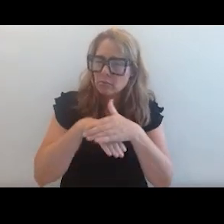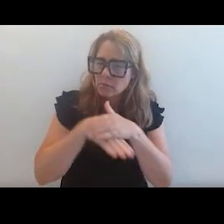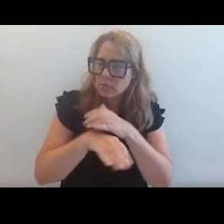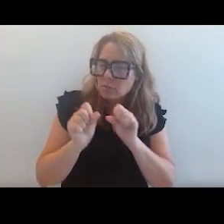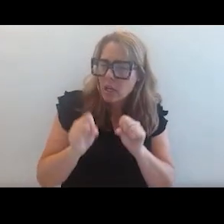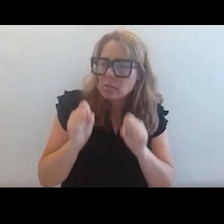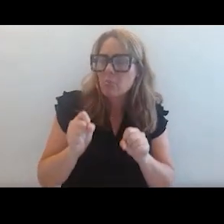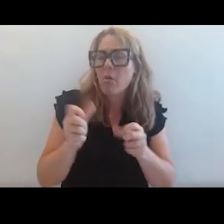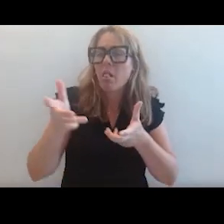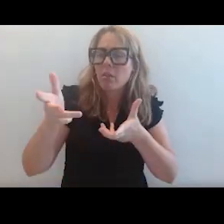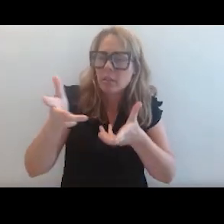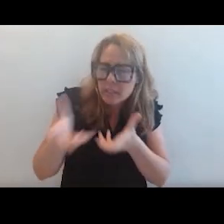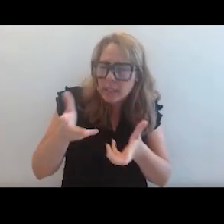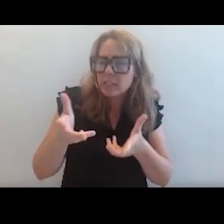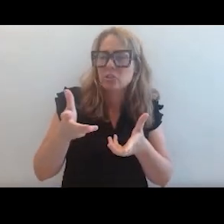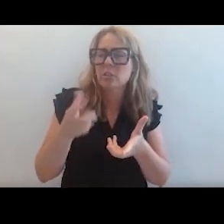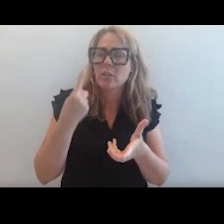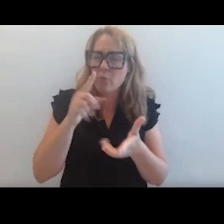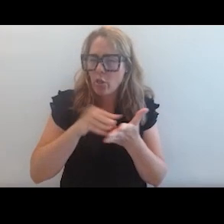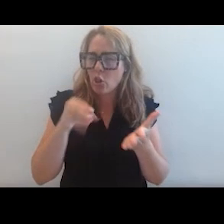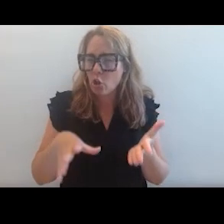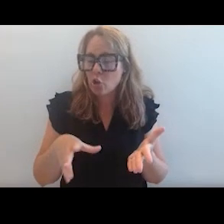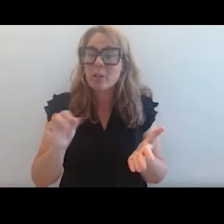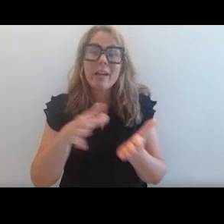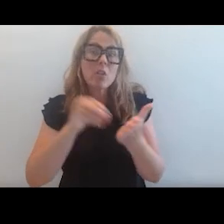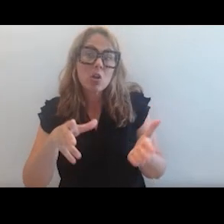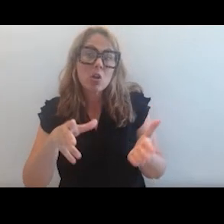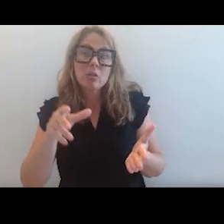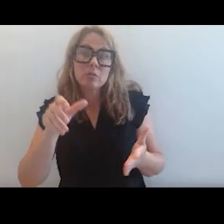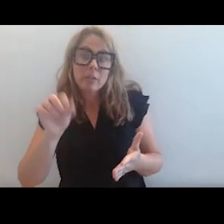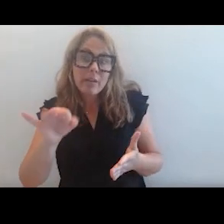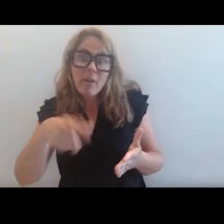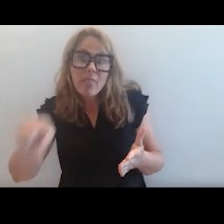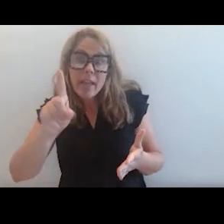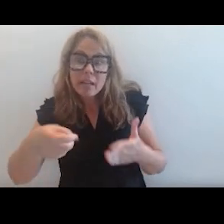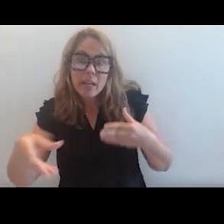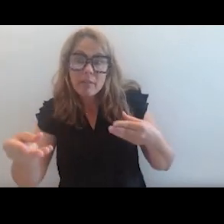and effective for your learners. If your learners need flexibility,